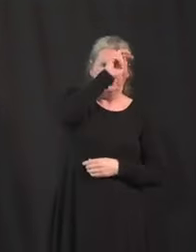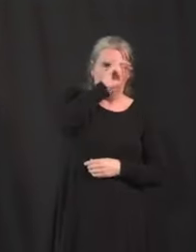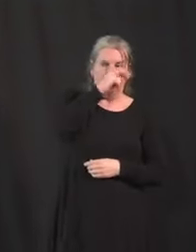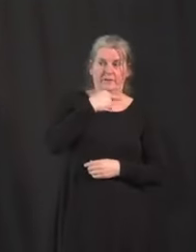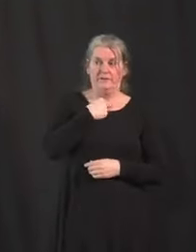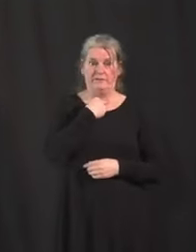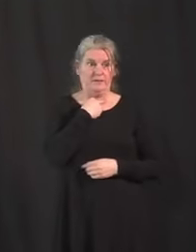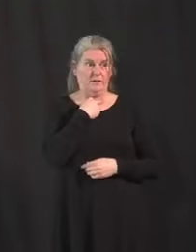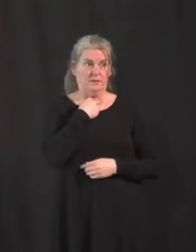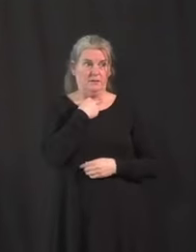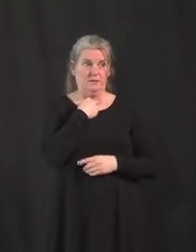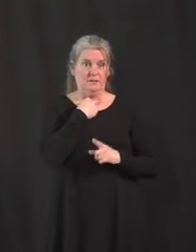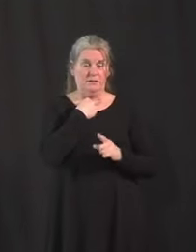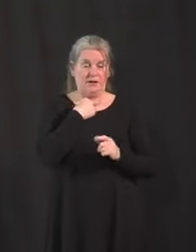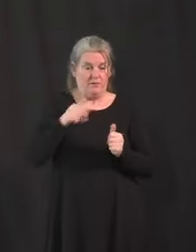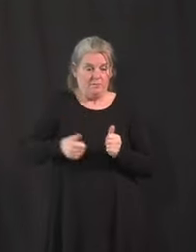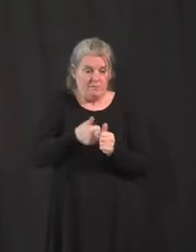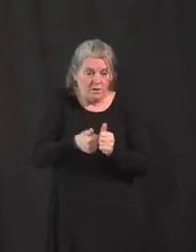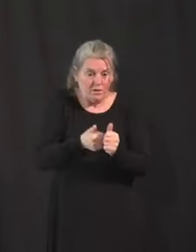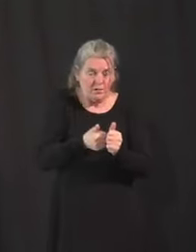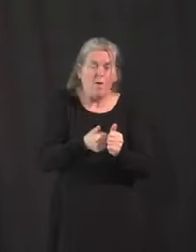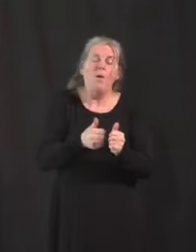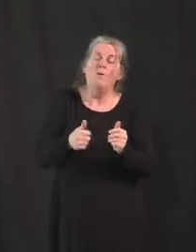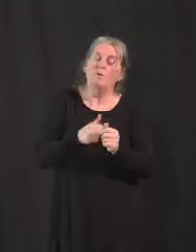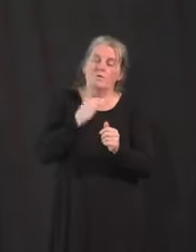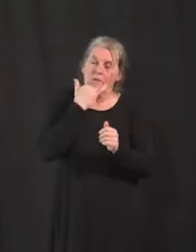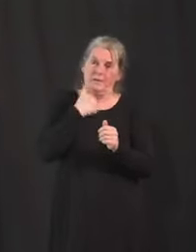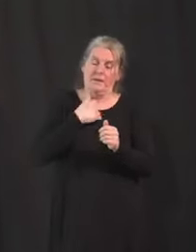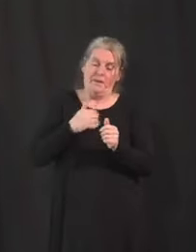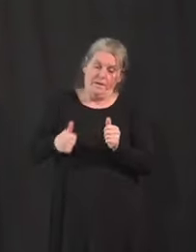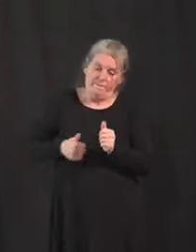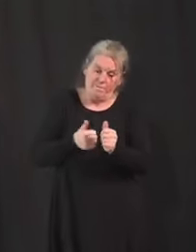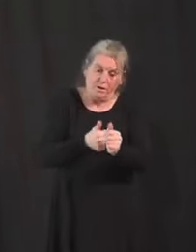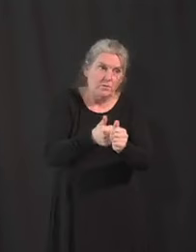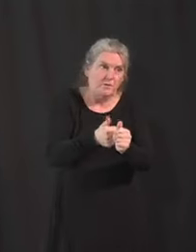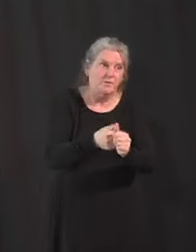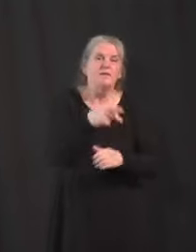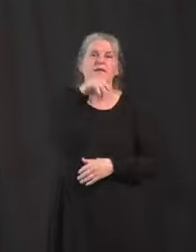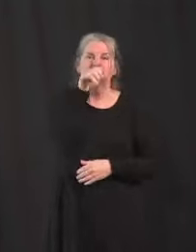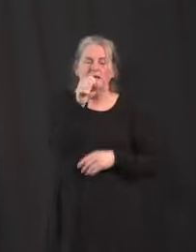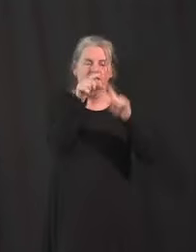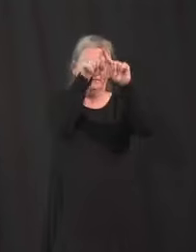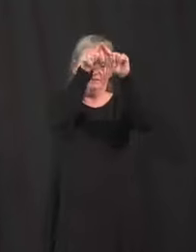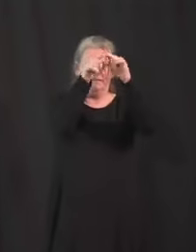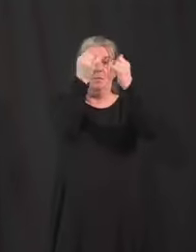SO AGAIN WHEN YOU ARE AT THE BORDER, YOU ARE STOPPED AND ASKED WHAT YOUR TRAVEL PLANS